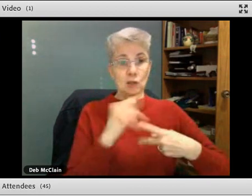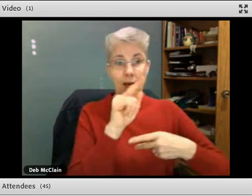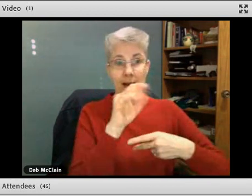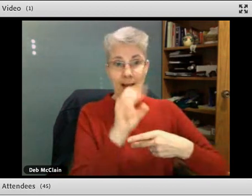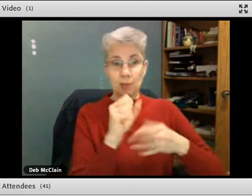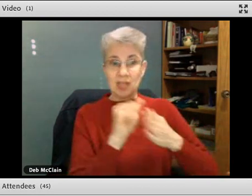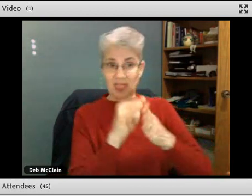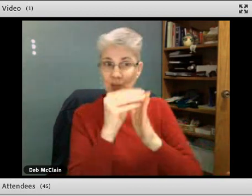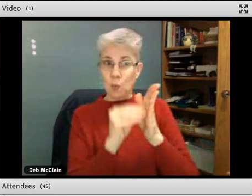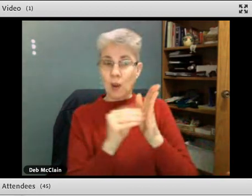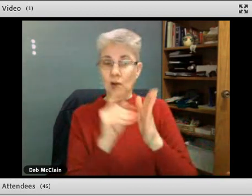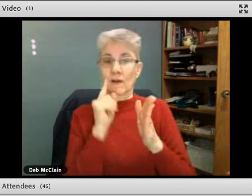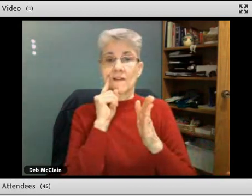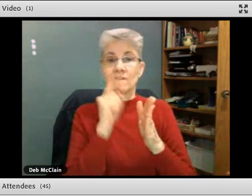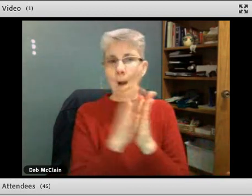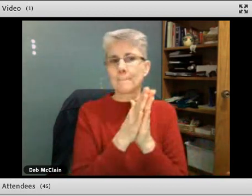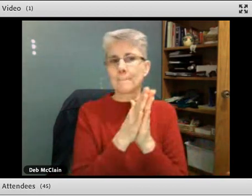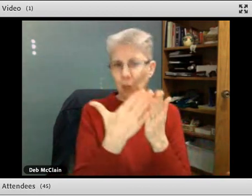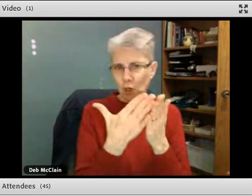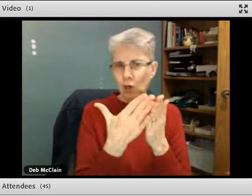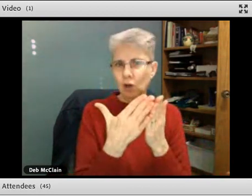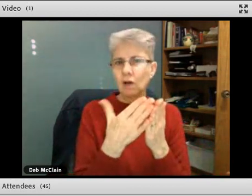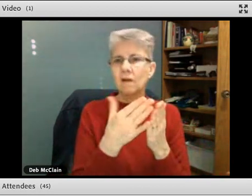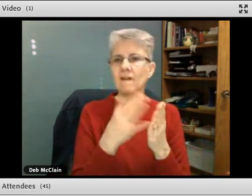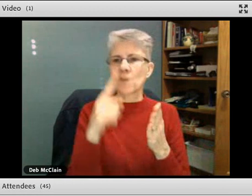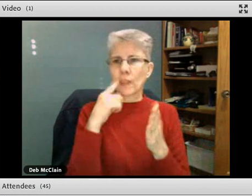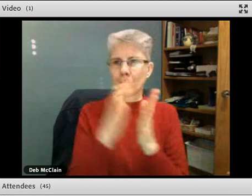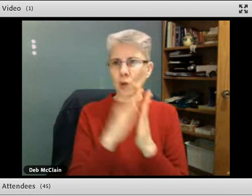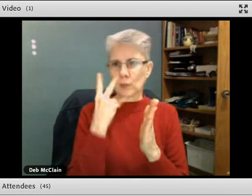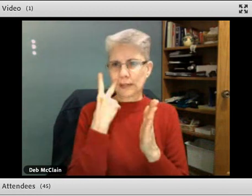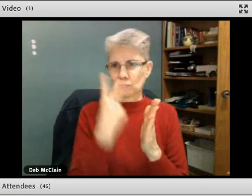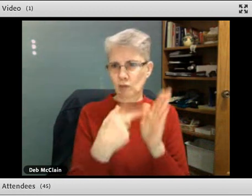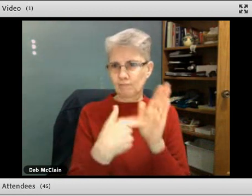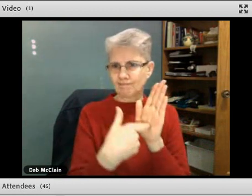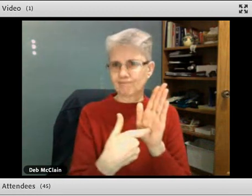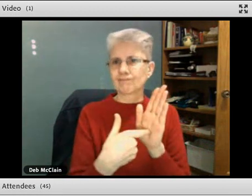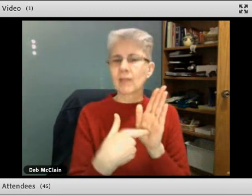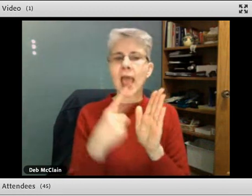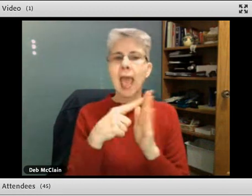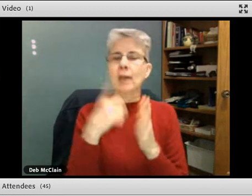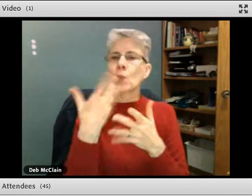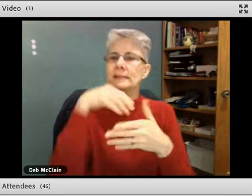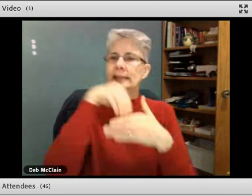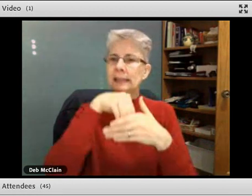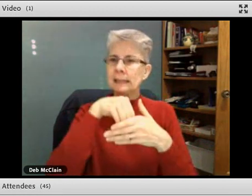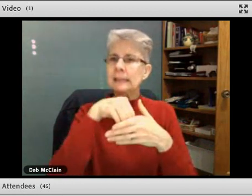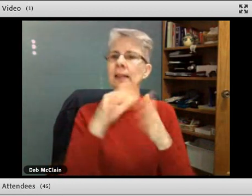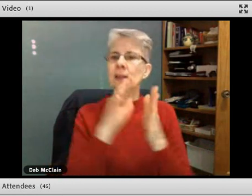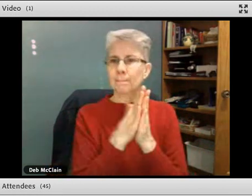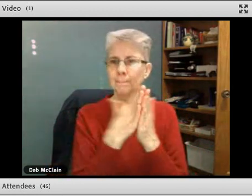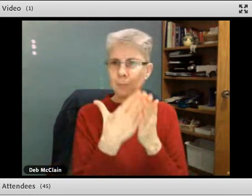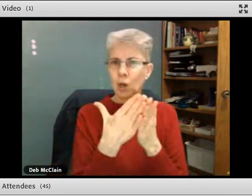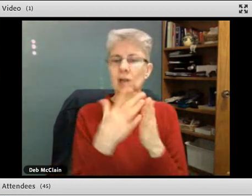for this Neil deGrasse Tyson book, and its contents. So, it describes both the physical thing --